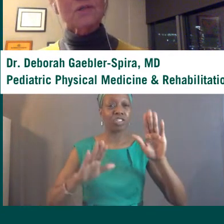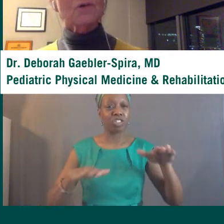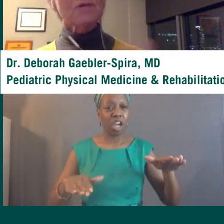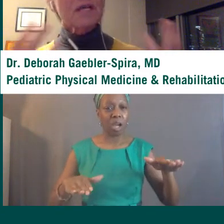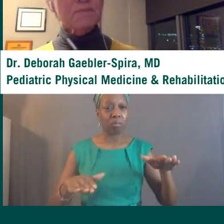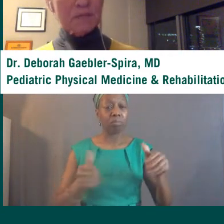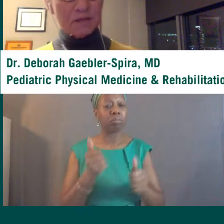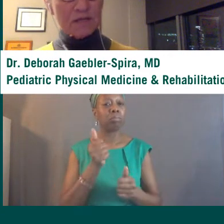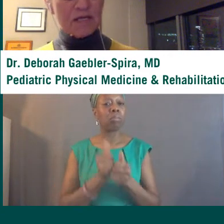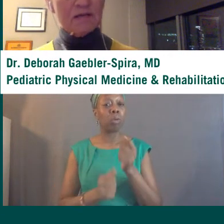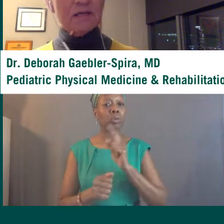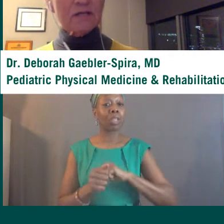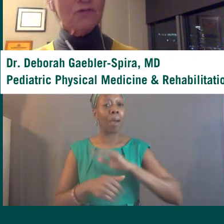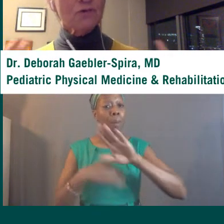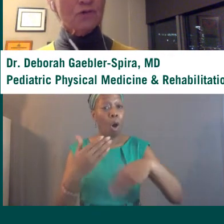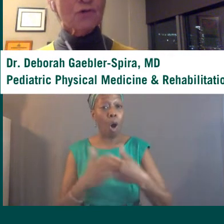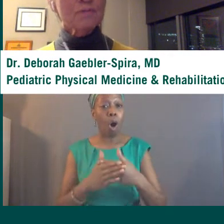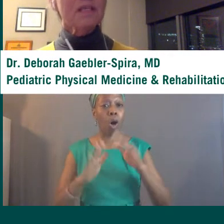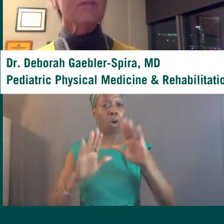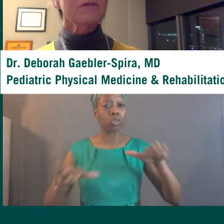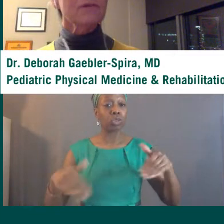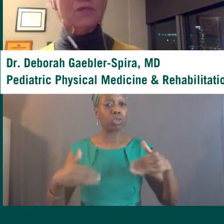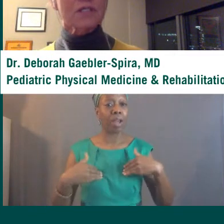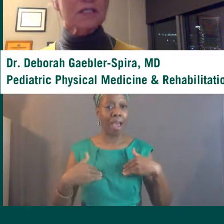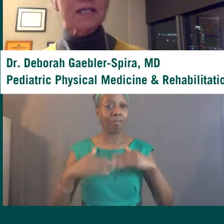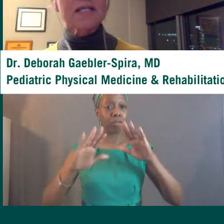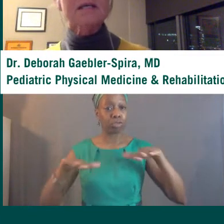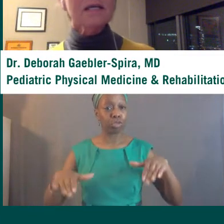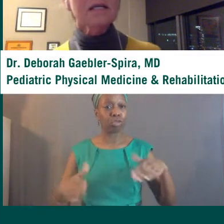And so they determine if there was a delay